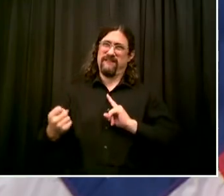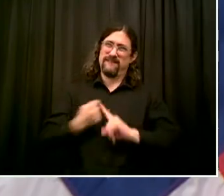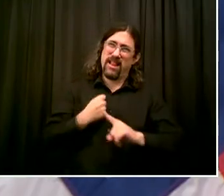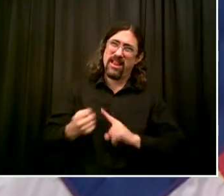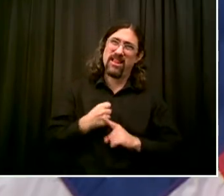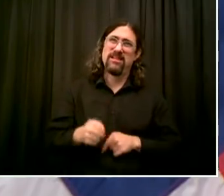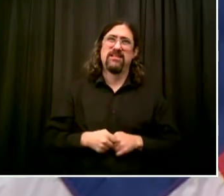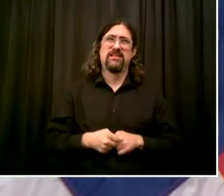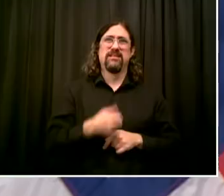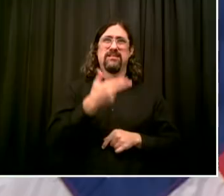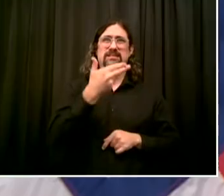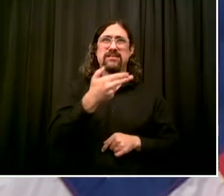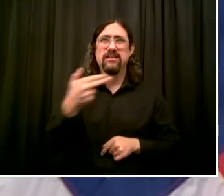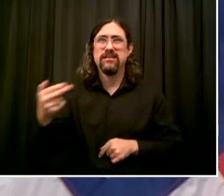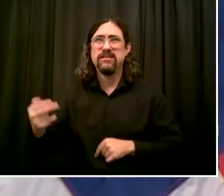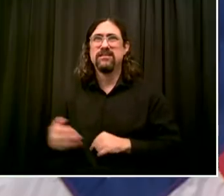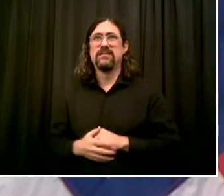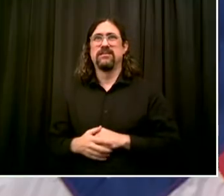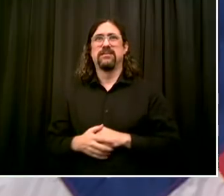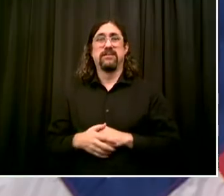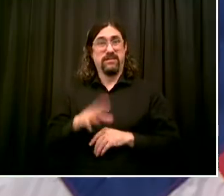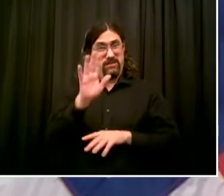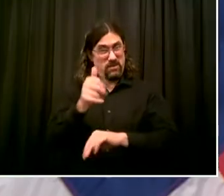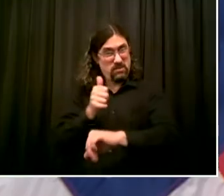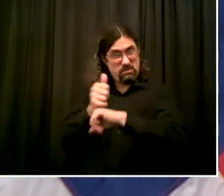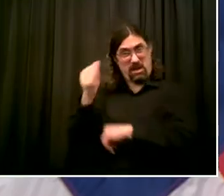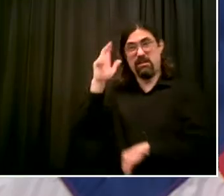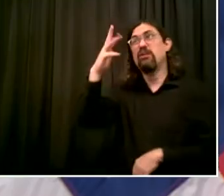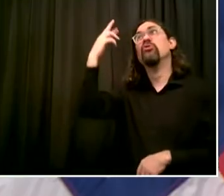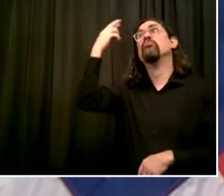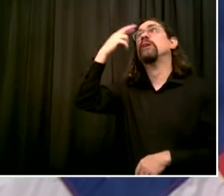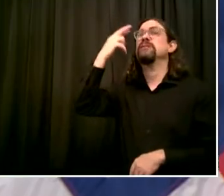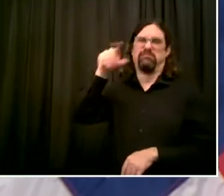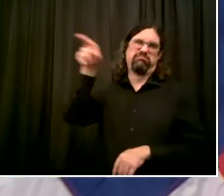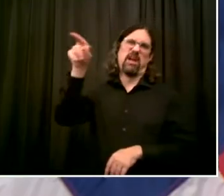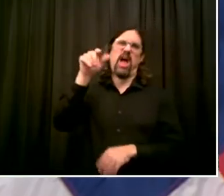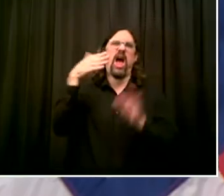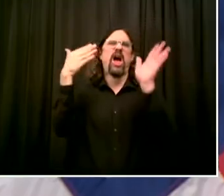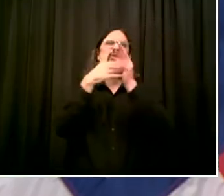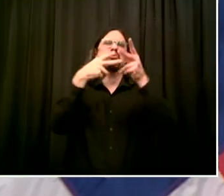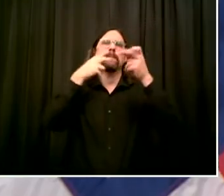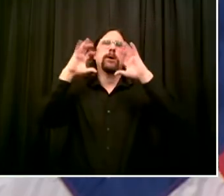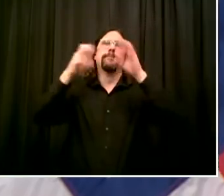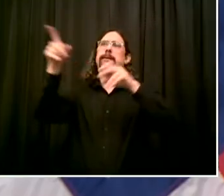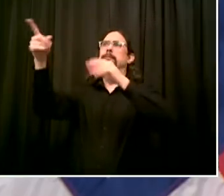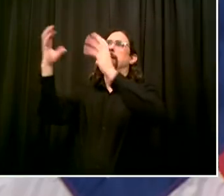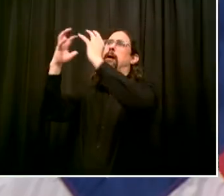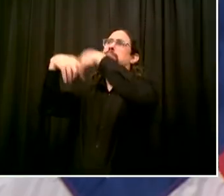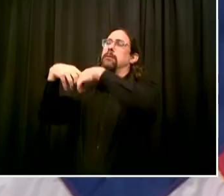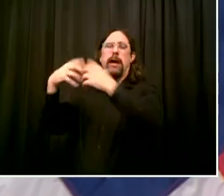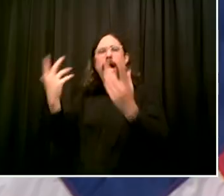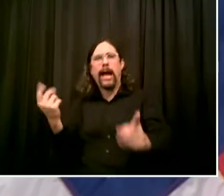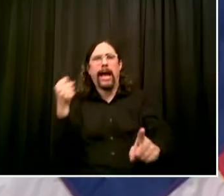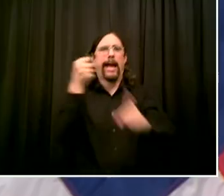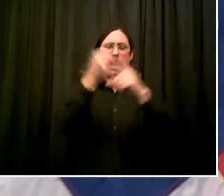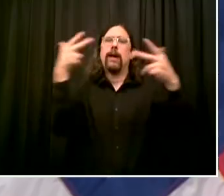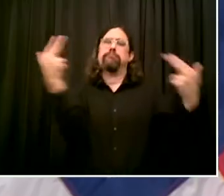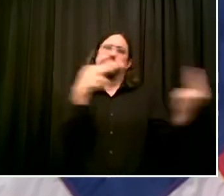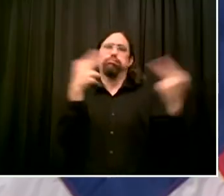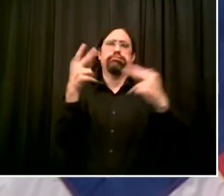ANTICRIME IS A PIECE OF THAT BUTTHIS IS A SMALL PIECE OF WHAT IS GOG INON . THE LEVEL OF ACTIVITY FOR A NUMBER OF